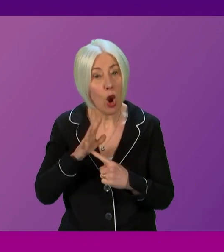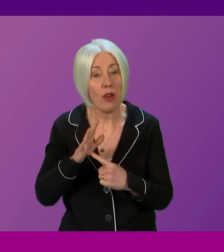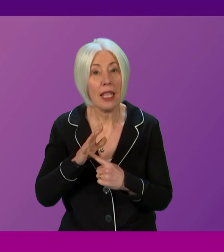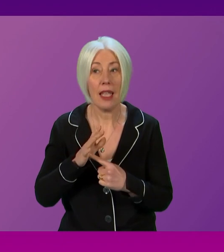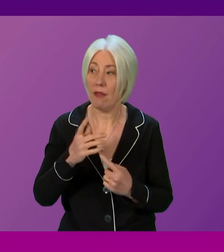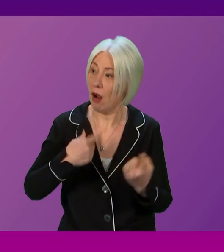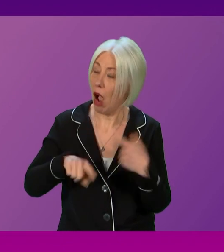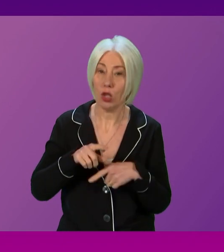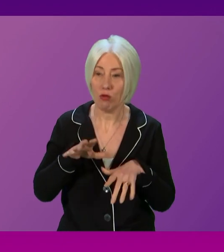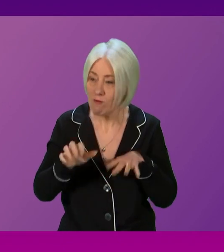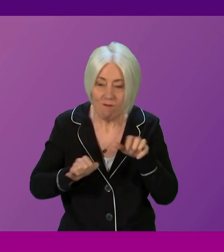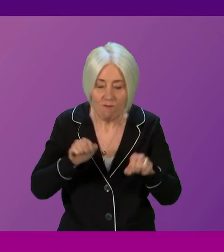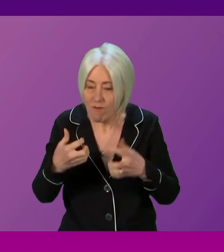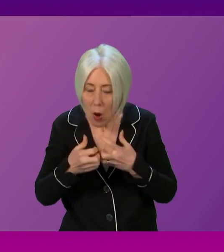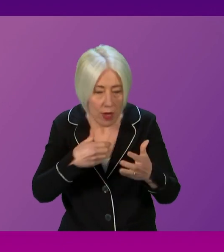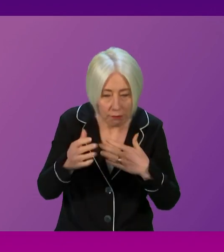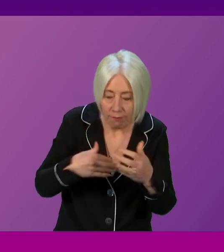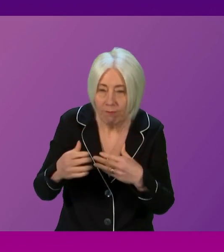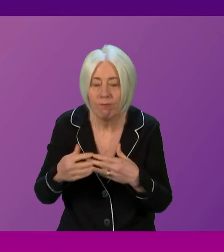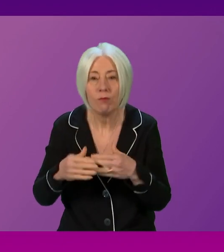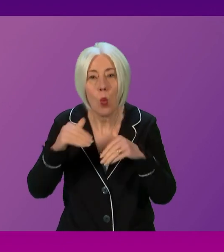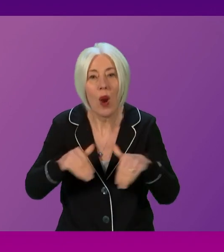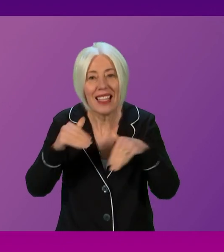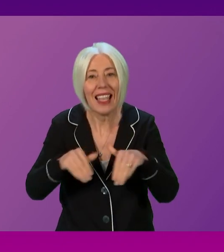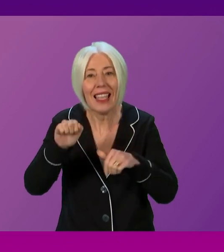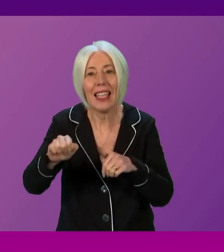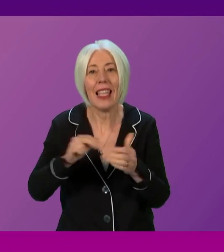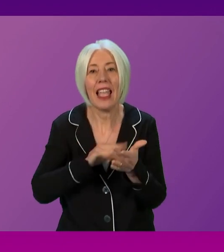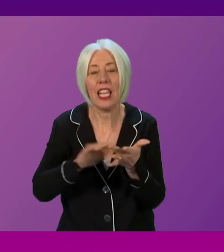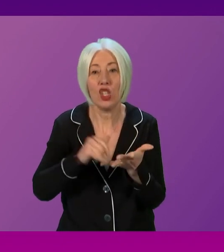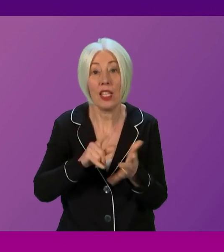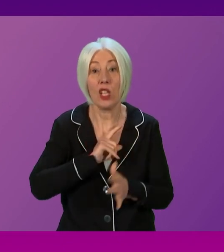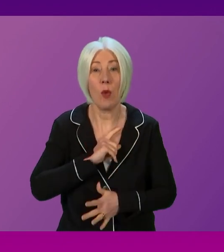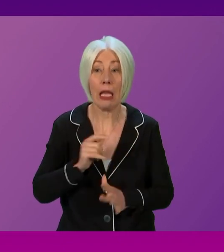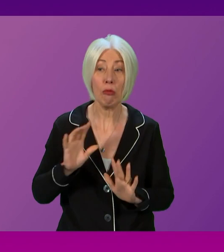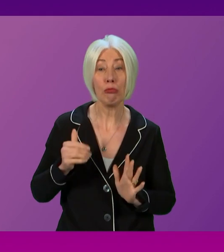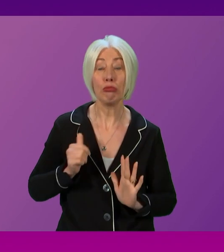tackle waits in our national health service, which is why we are cautiously optimistic, although not